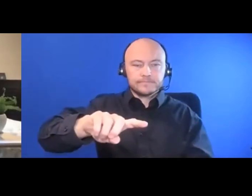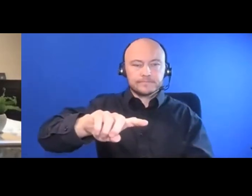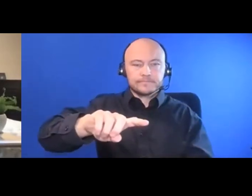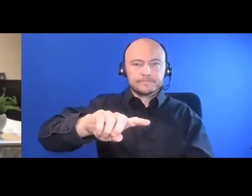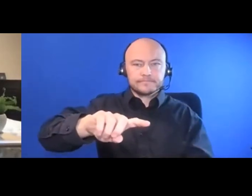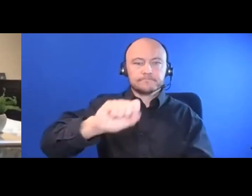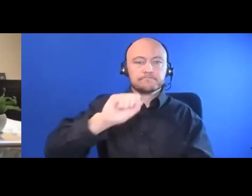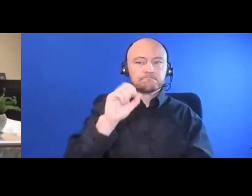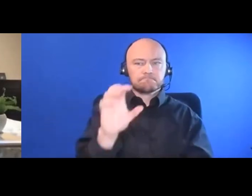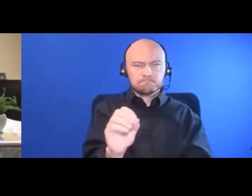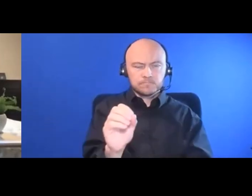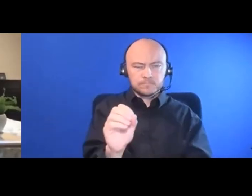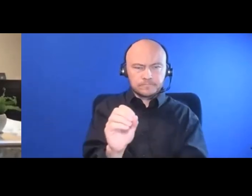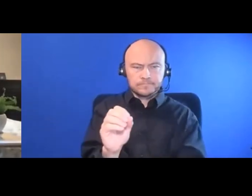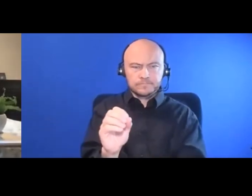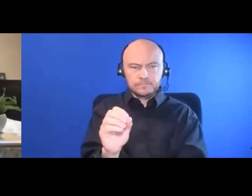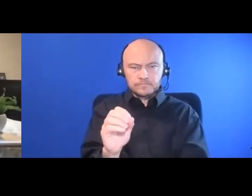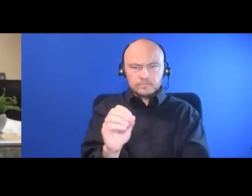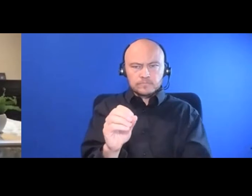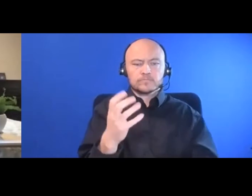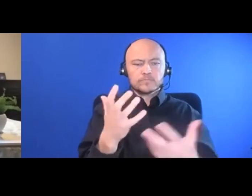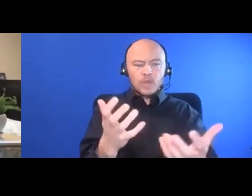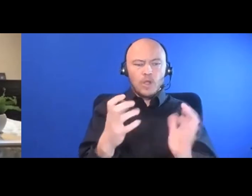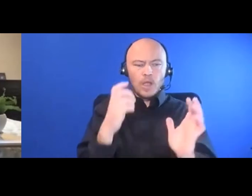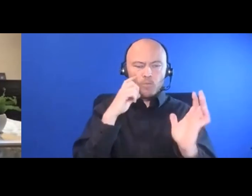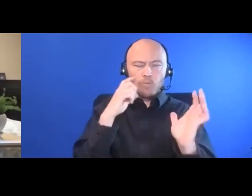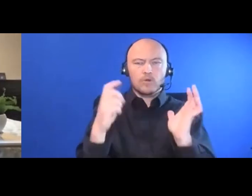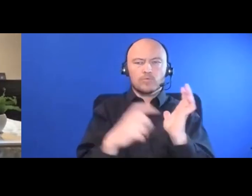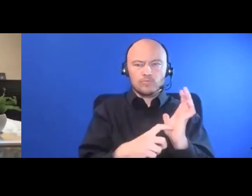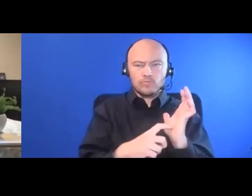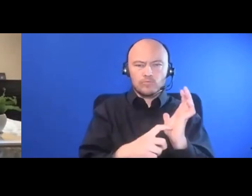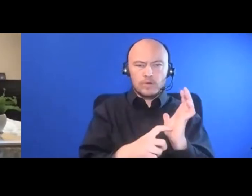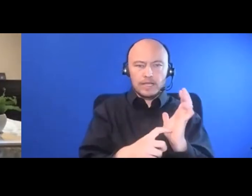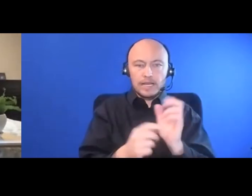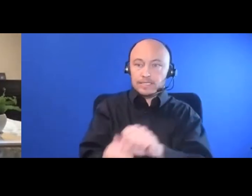So, yeah, I wanna recognize that the COVID-19 pandemic